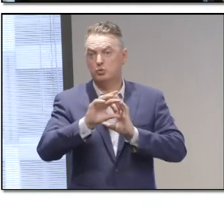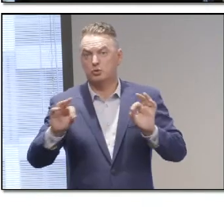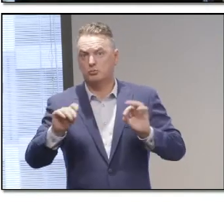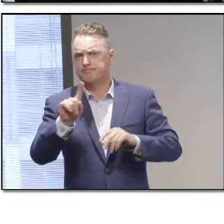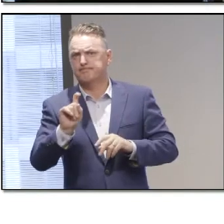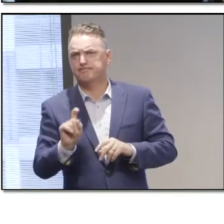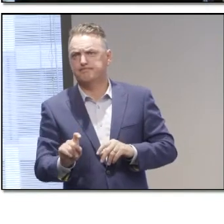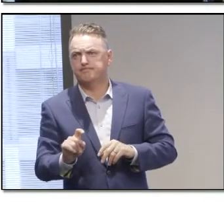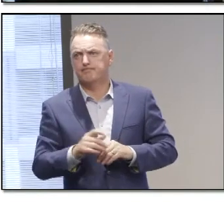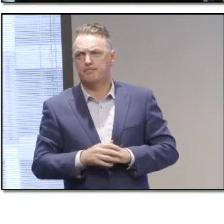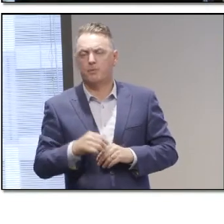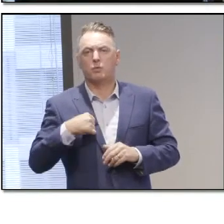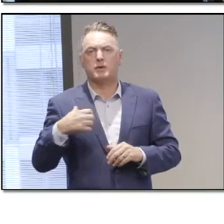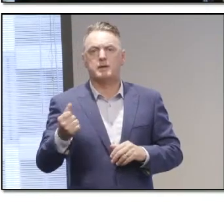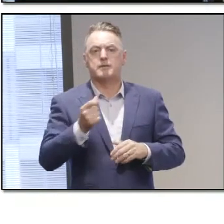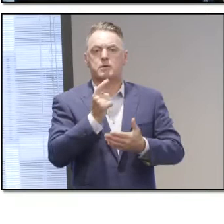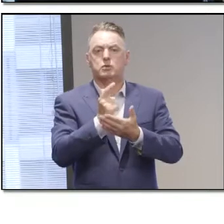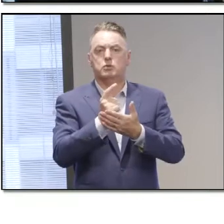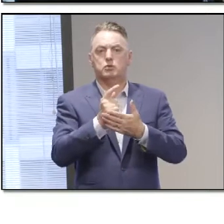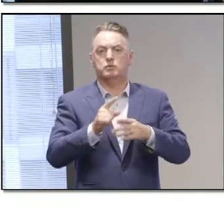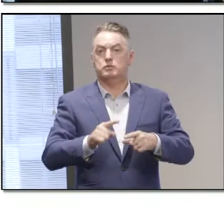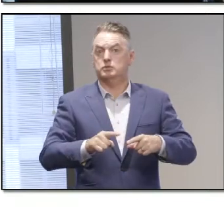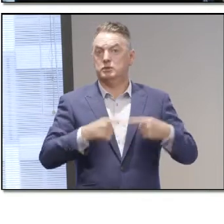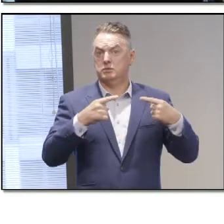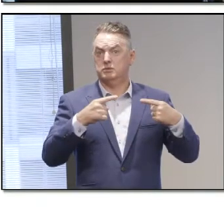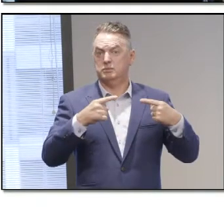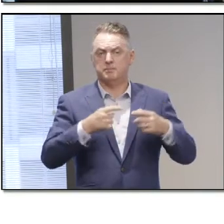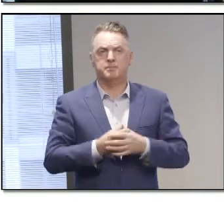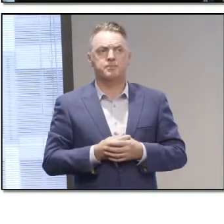So, we've got lots of challenges. As I said before we've got a wide variety of chemicals